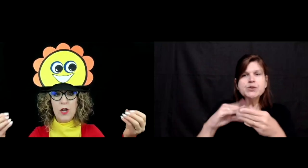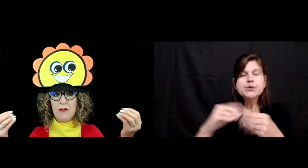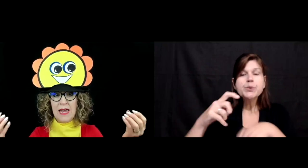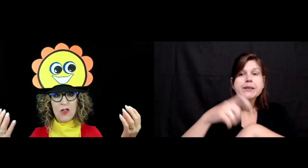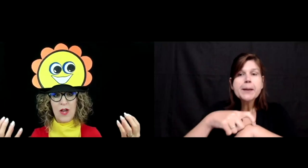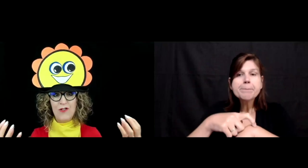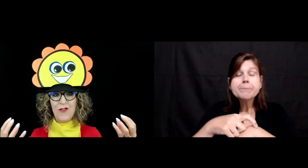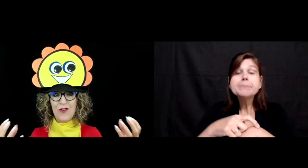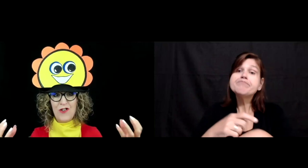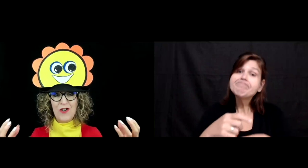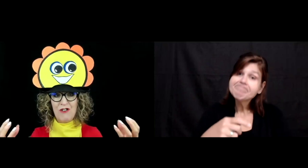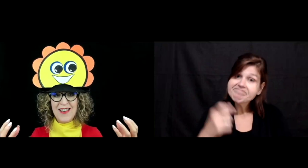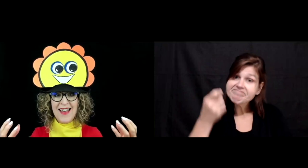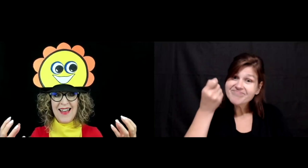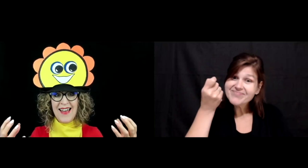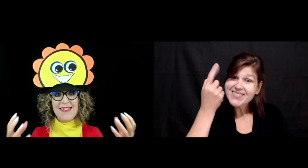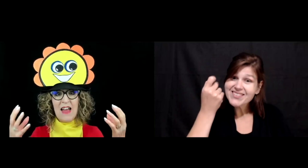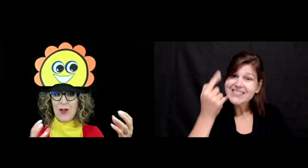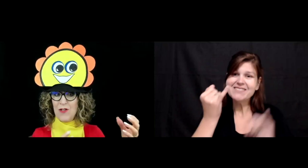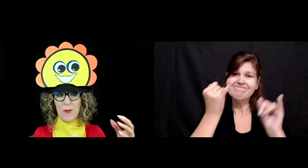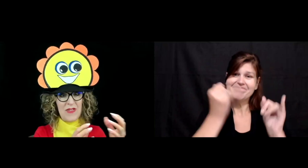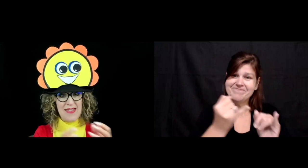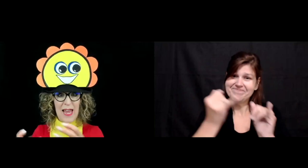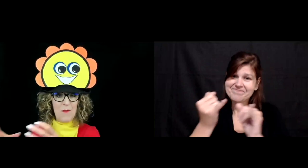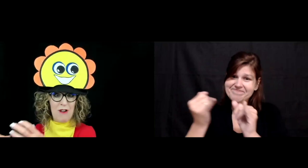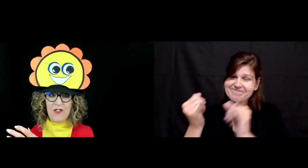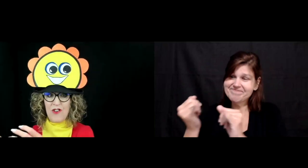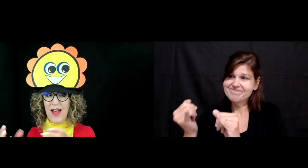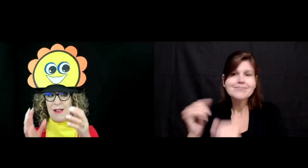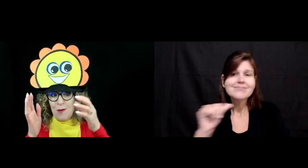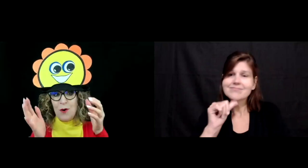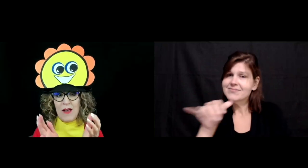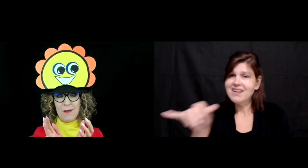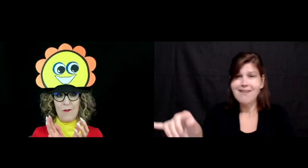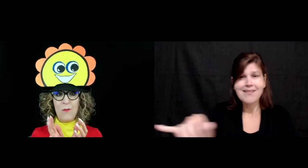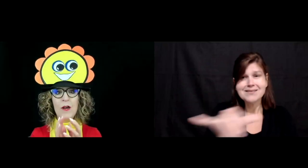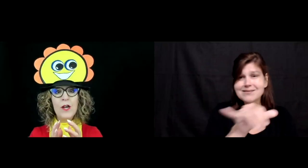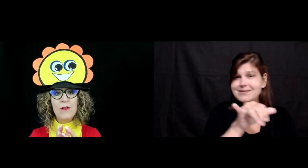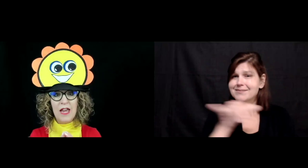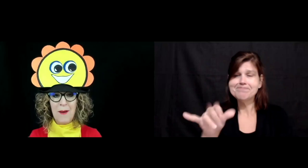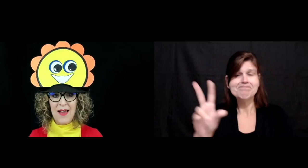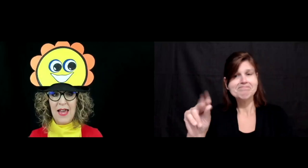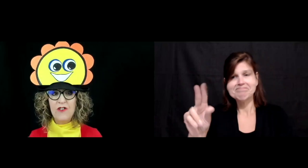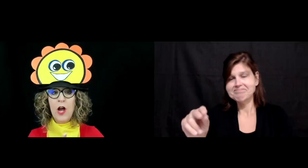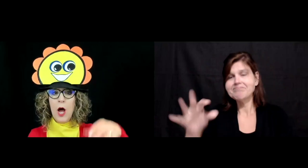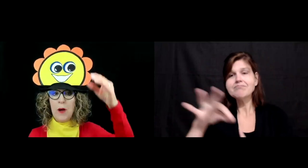and unique to each of your children. It's never going to be the same for each child. It's always going to be a unique package.